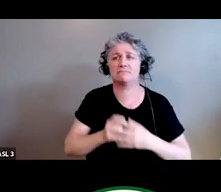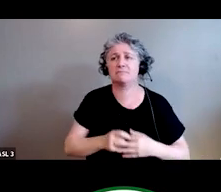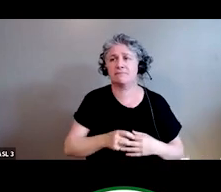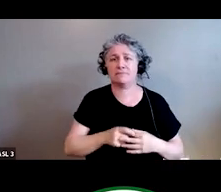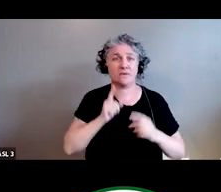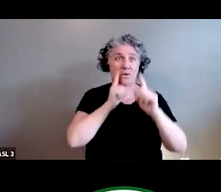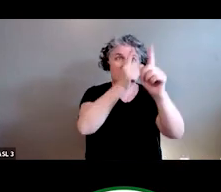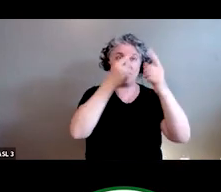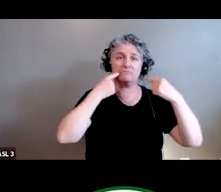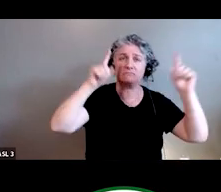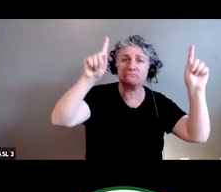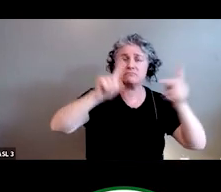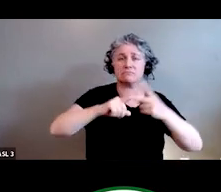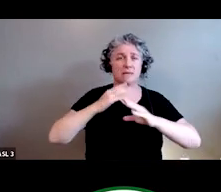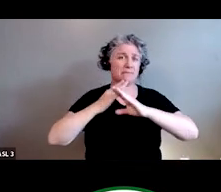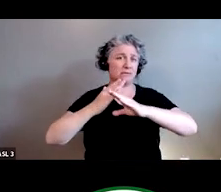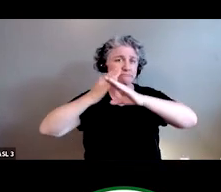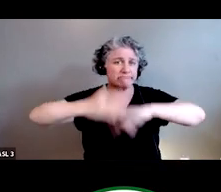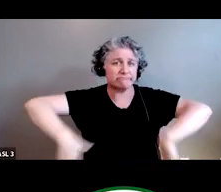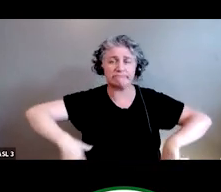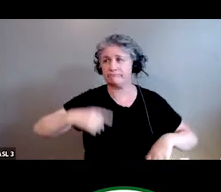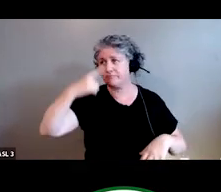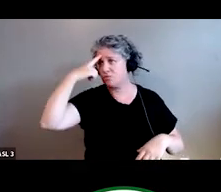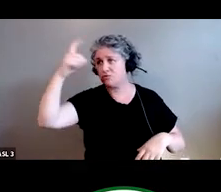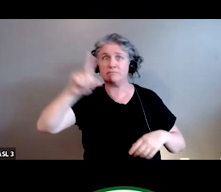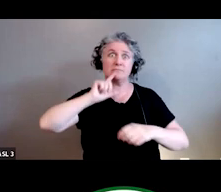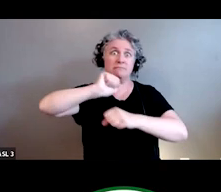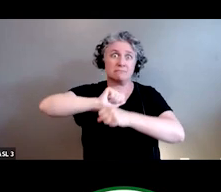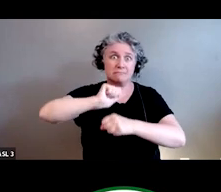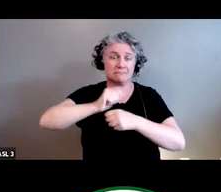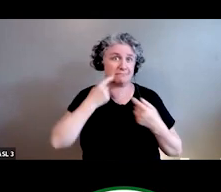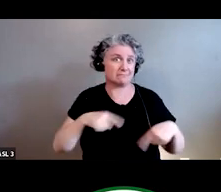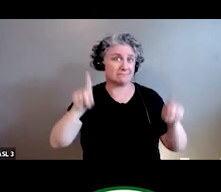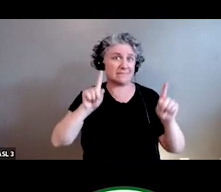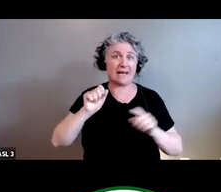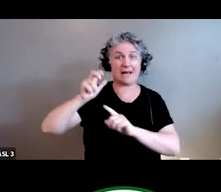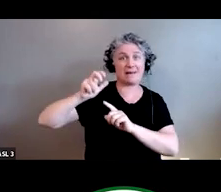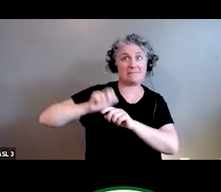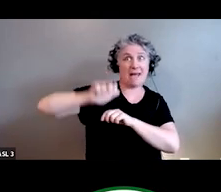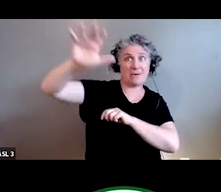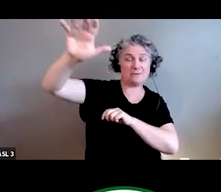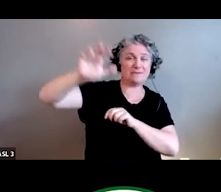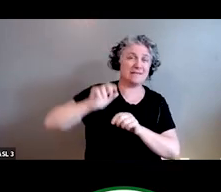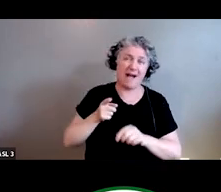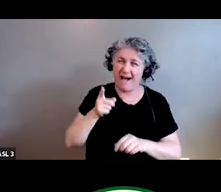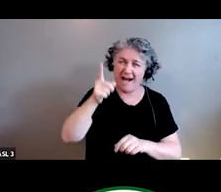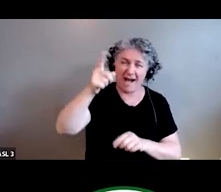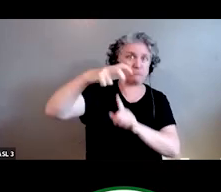and mountains can be summited. Many thank you for your time today in listening to me. And I'd very much like to welcome any